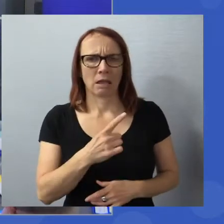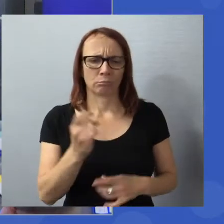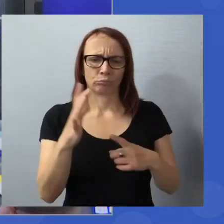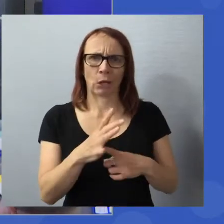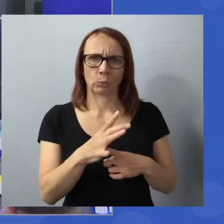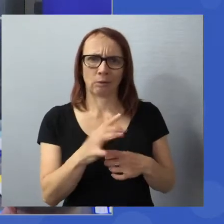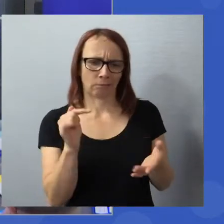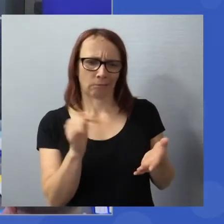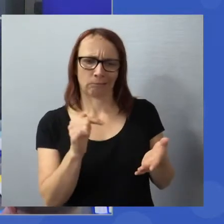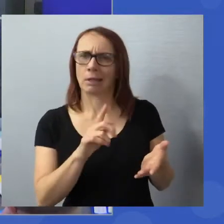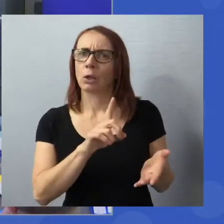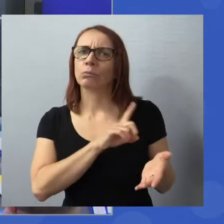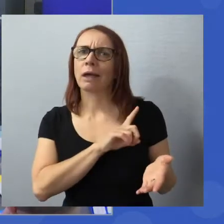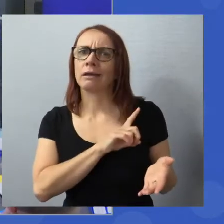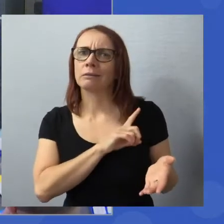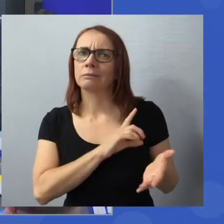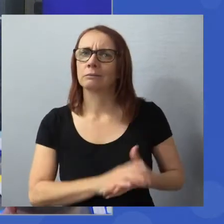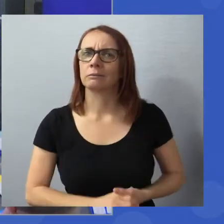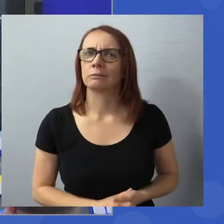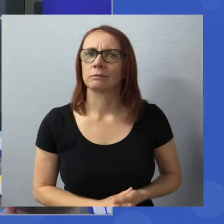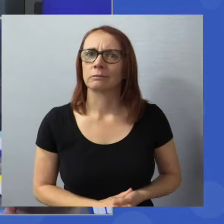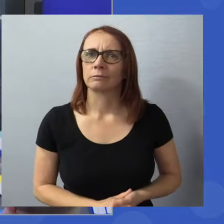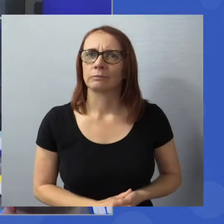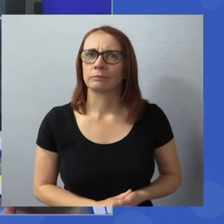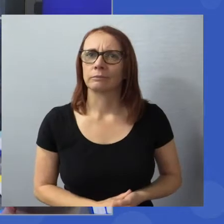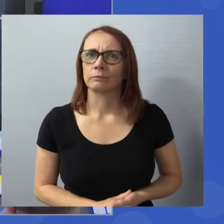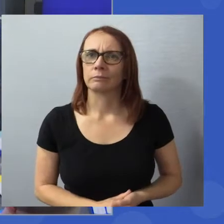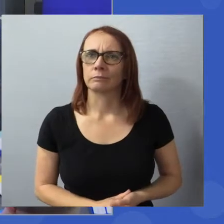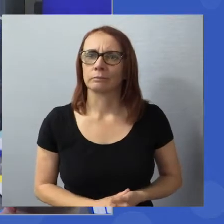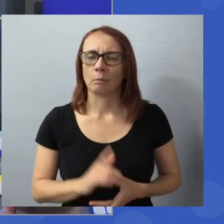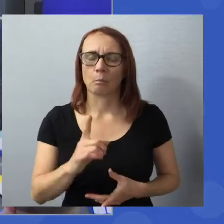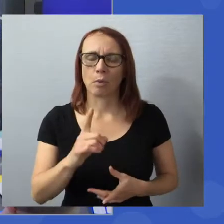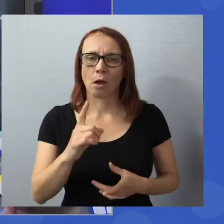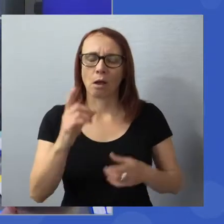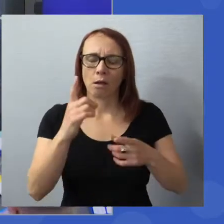priority area of action I just want to quickly set kind of a framing for this